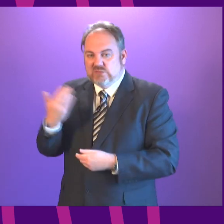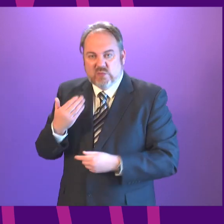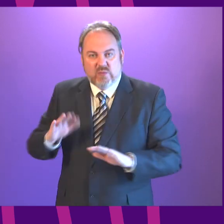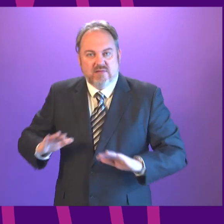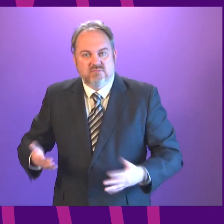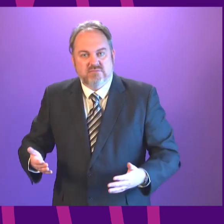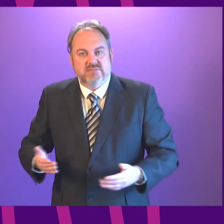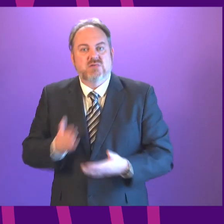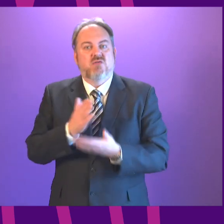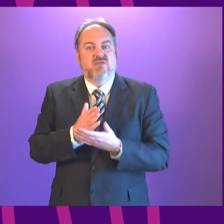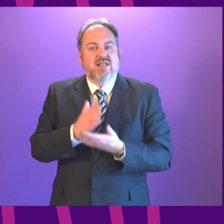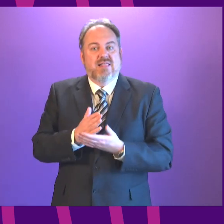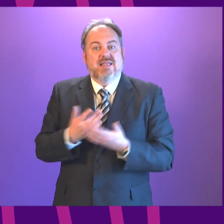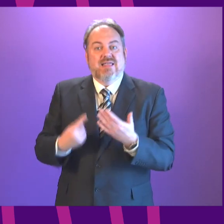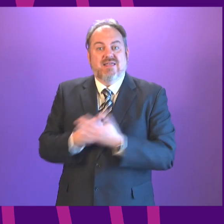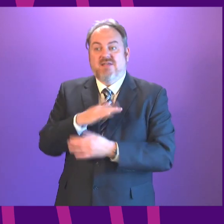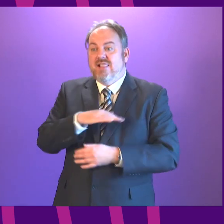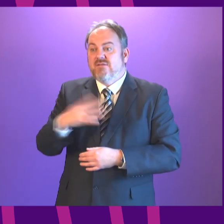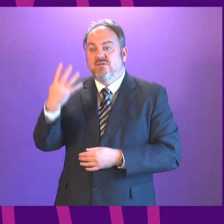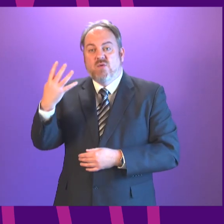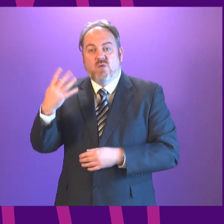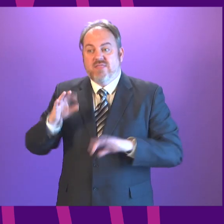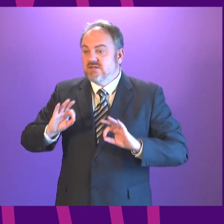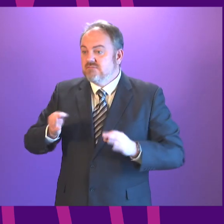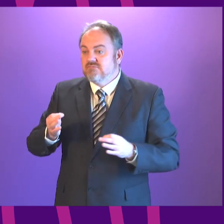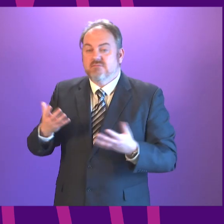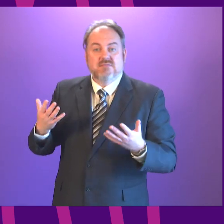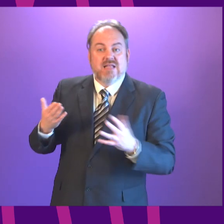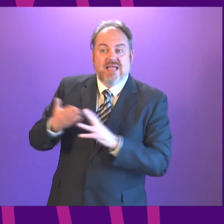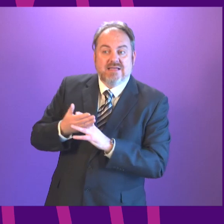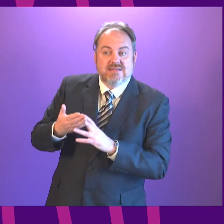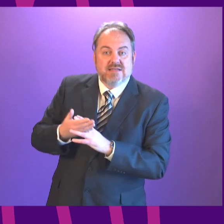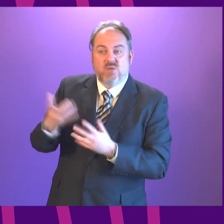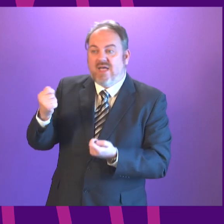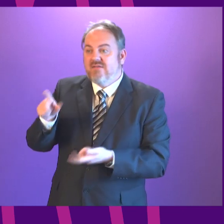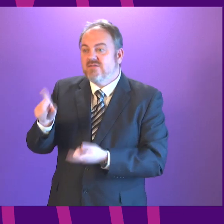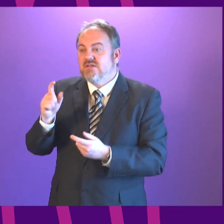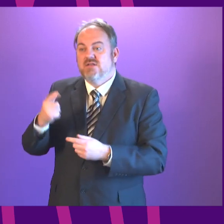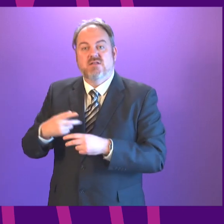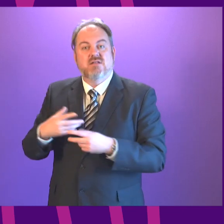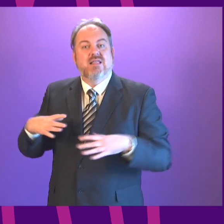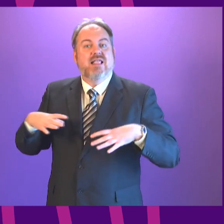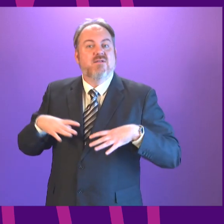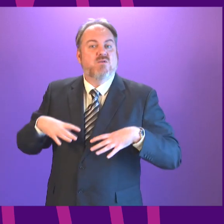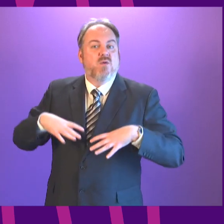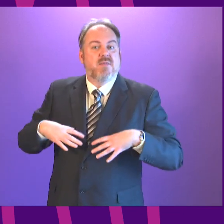there are no other options, there is access to childminding and informal childcare arrangements.